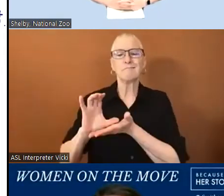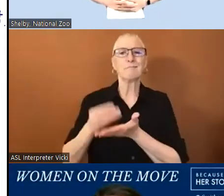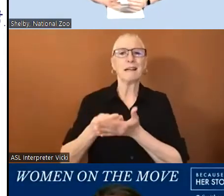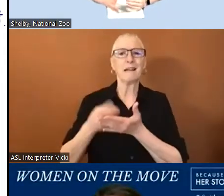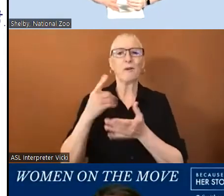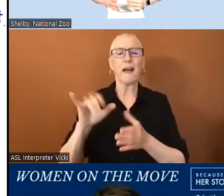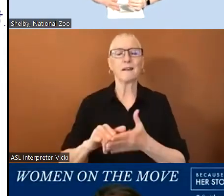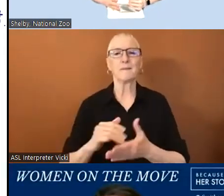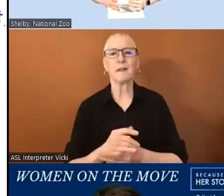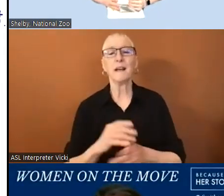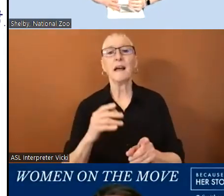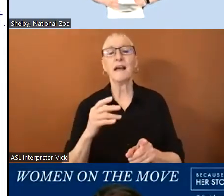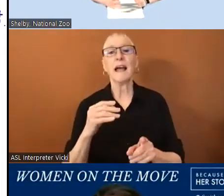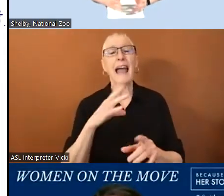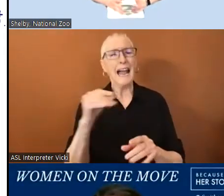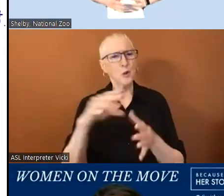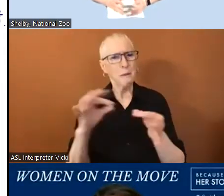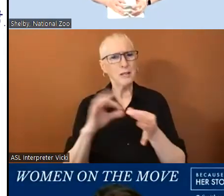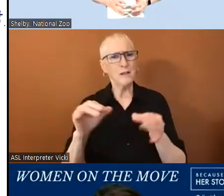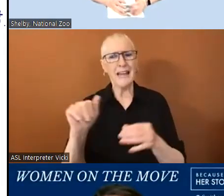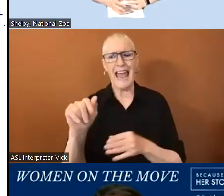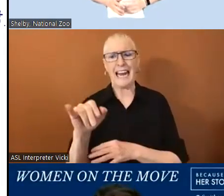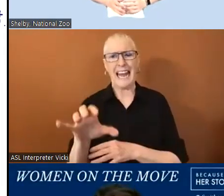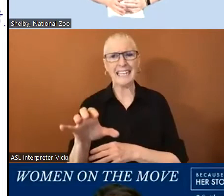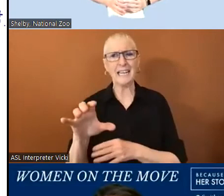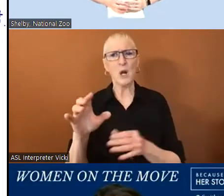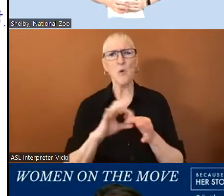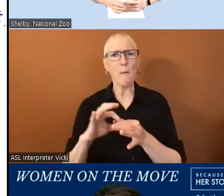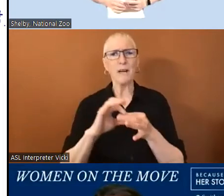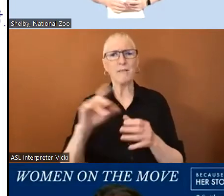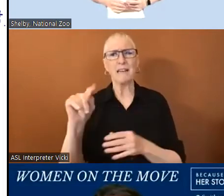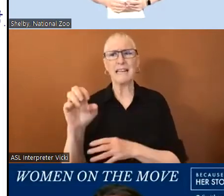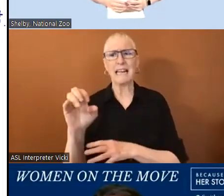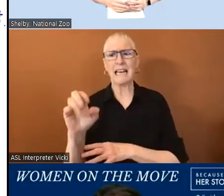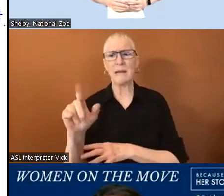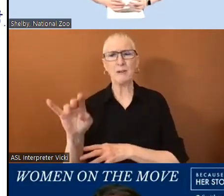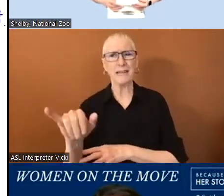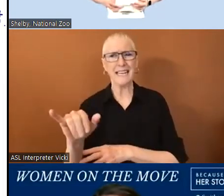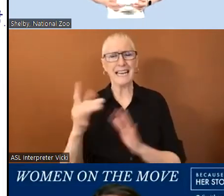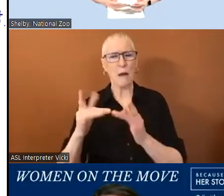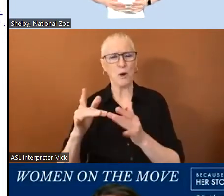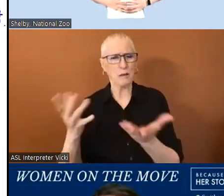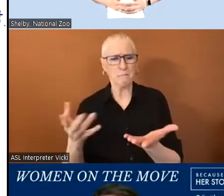and then you also mention the Atlantic Cooperative Telemetry Network. So, what do you do for them?